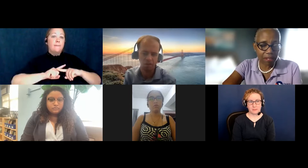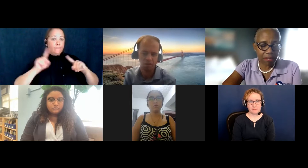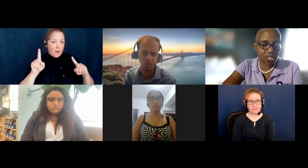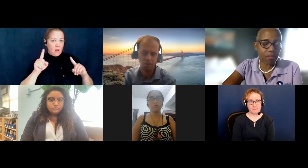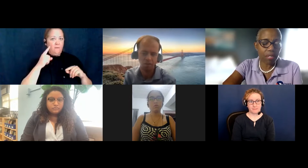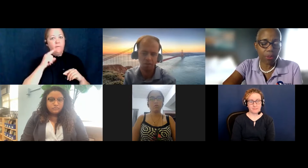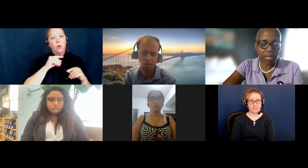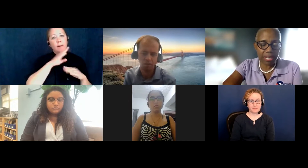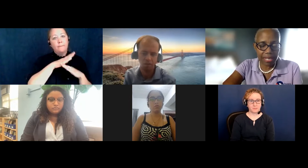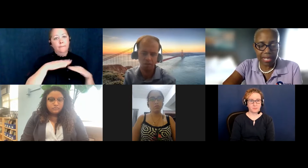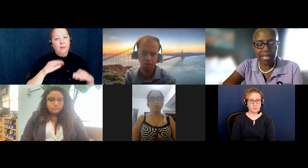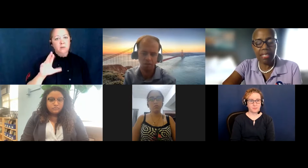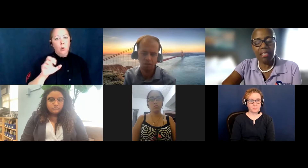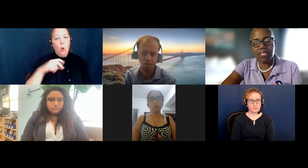you are generally working in the city. You are